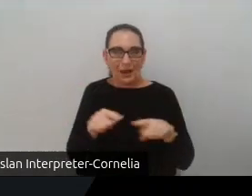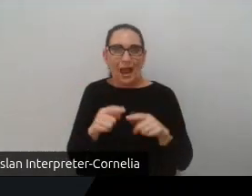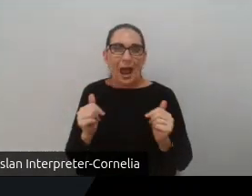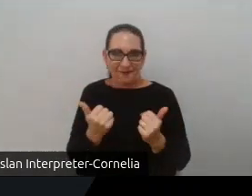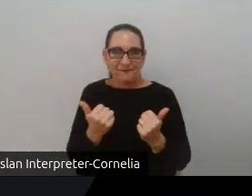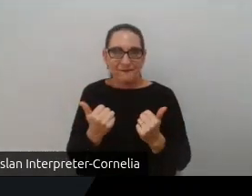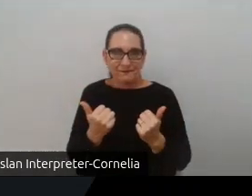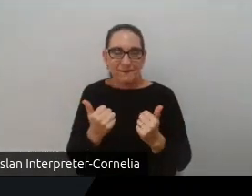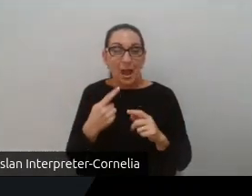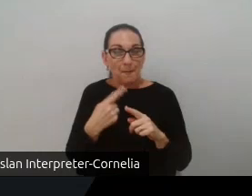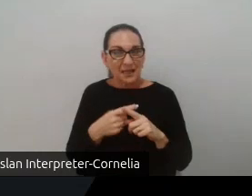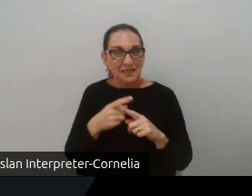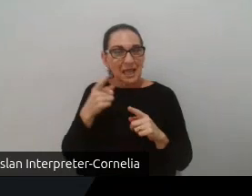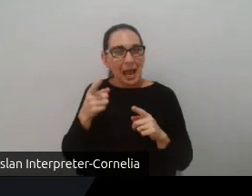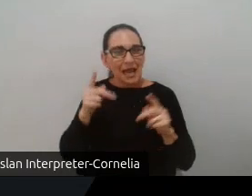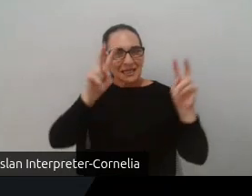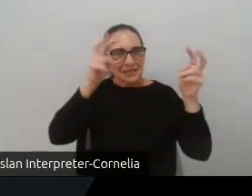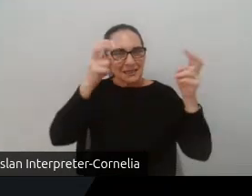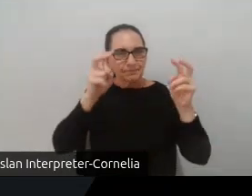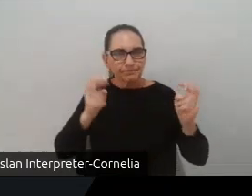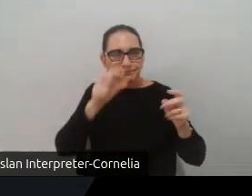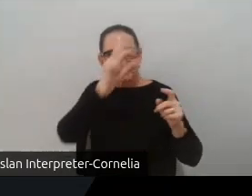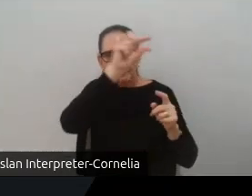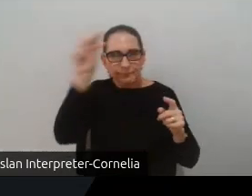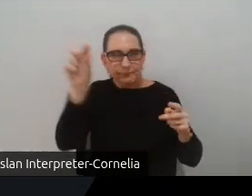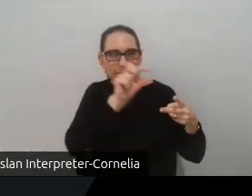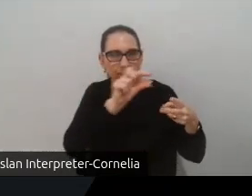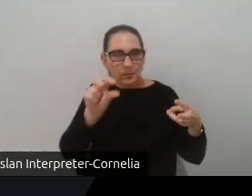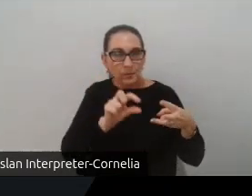wants to know what's the most recent incident that occurred and why it's really serious for